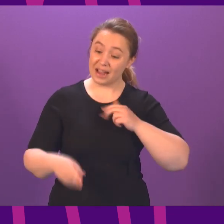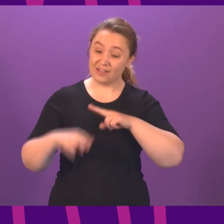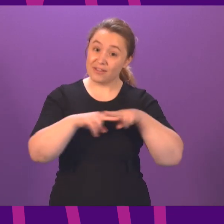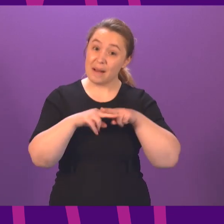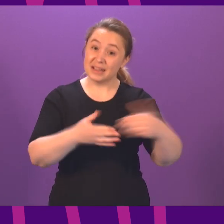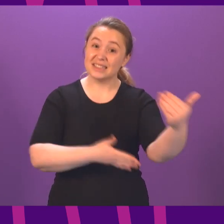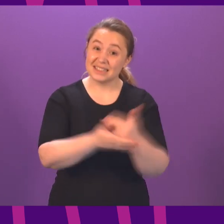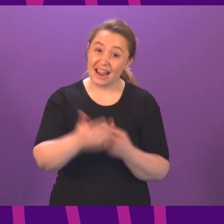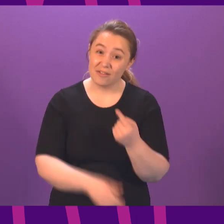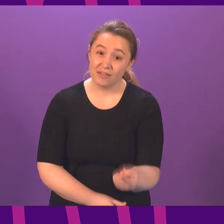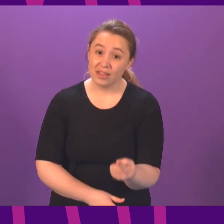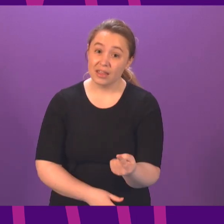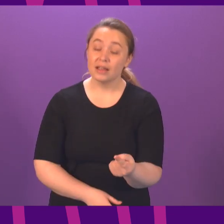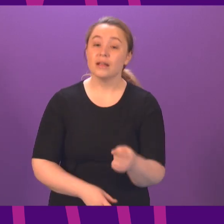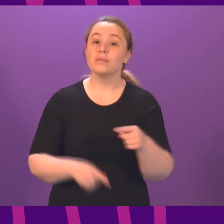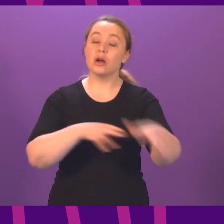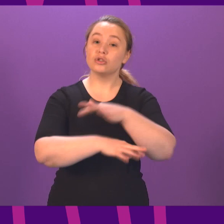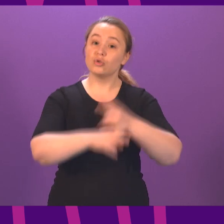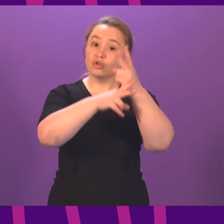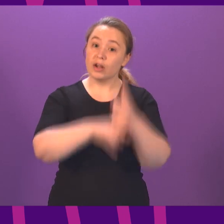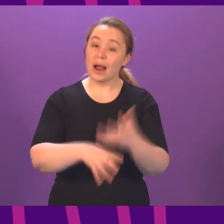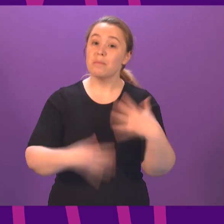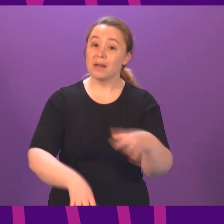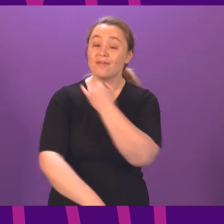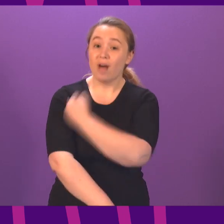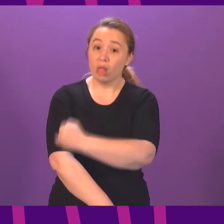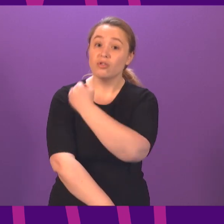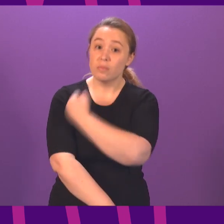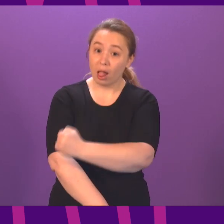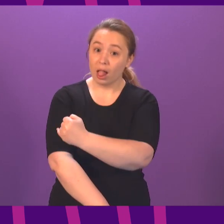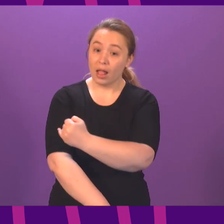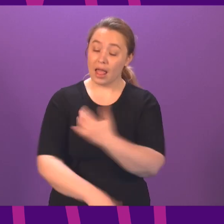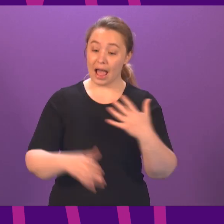However, concerns about the ability of social care to cope during a pandemic were highlighted